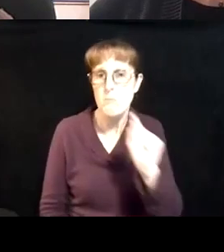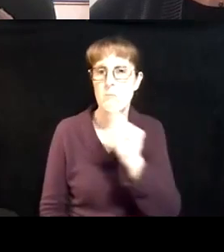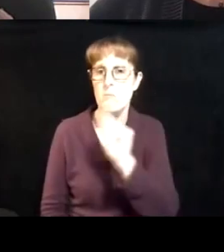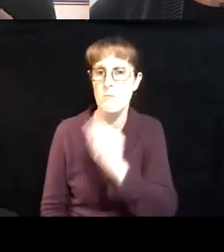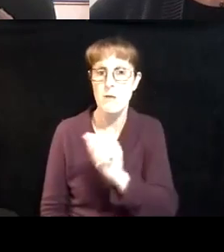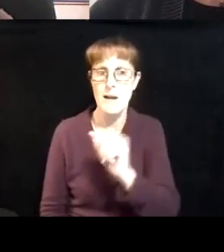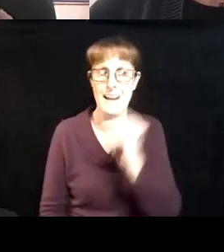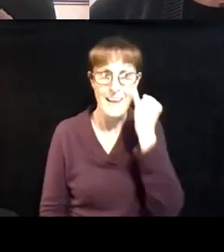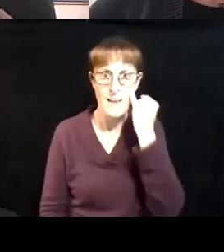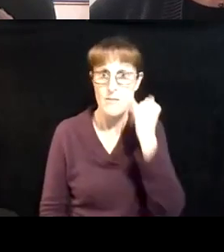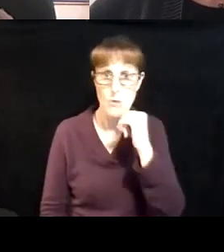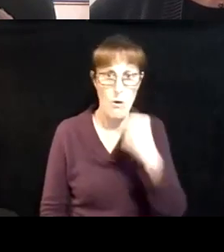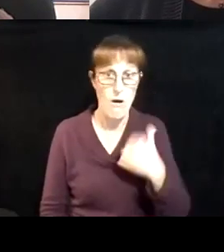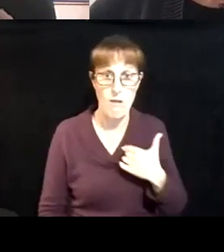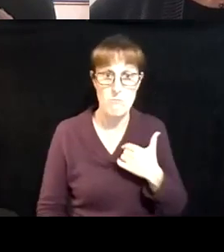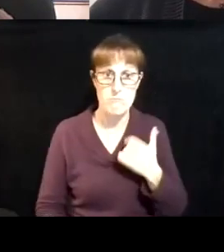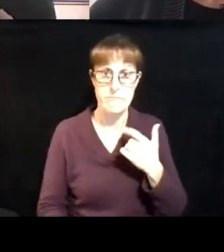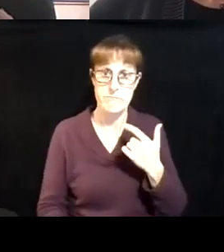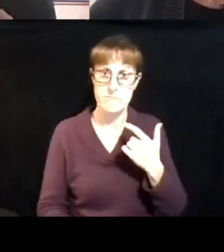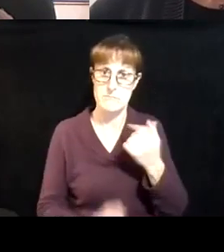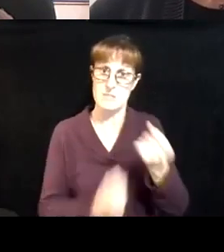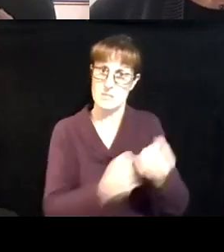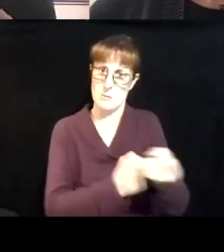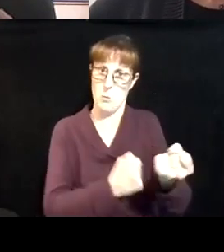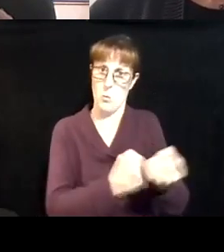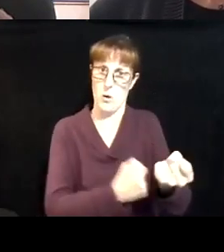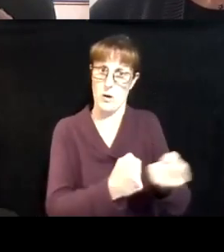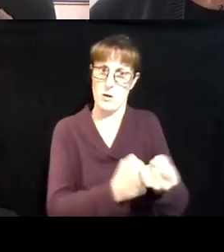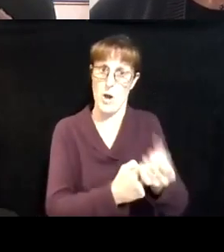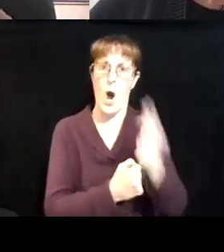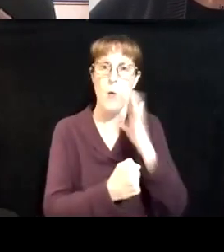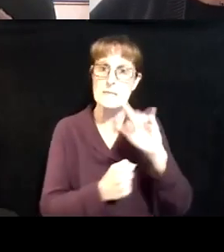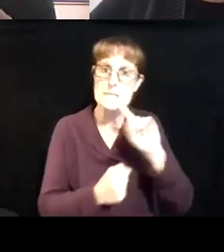will severely hurt themselves or hurt somebody else.